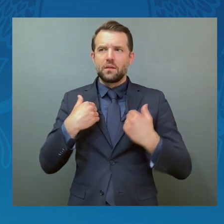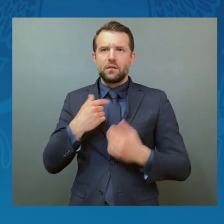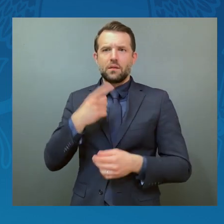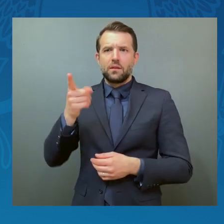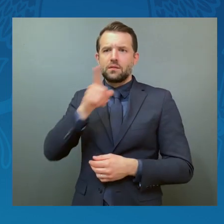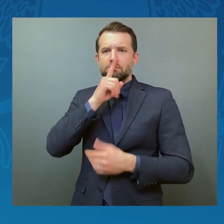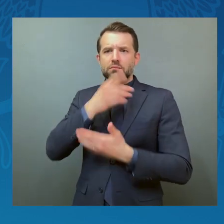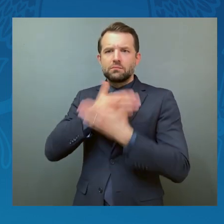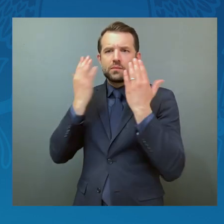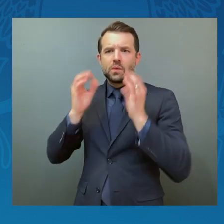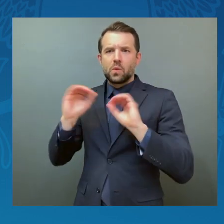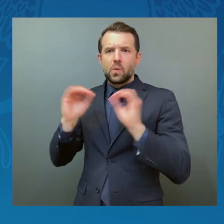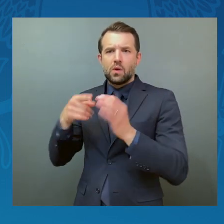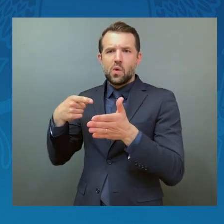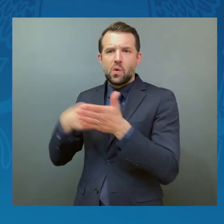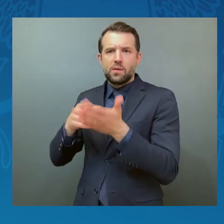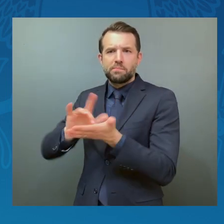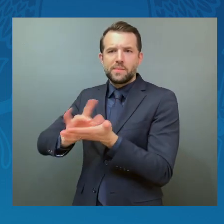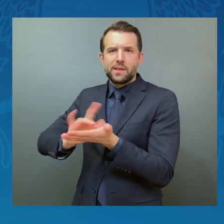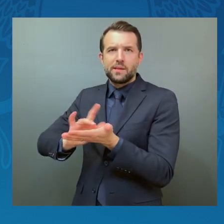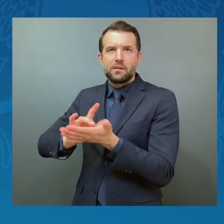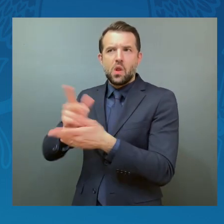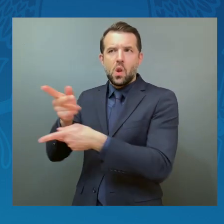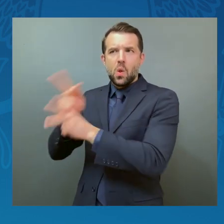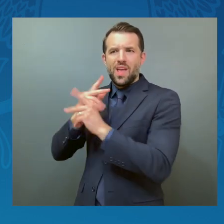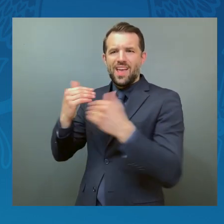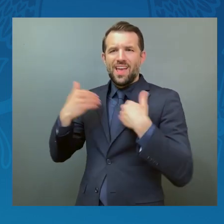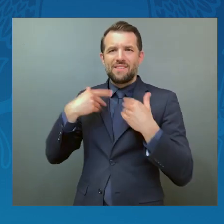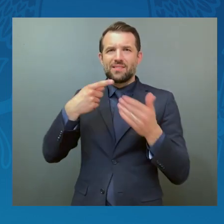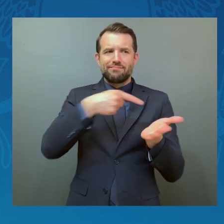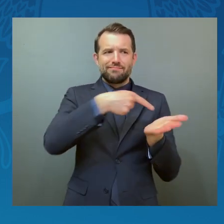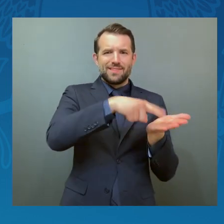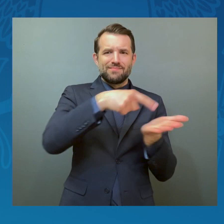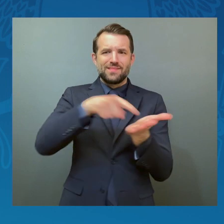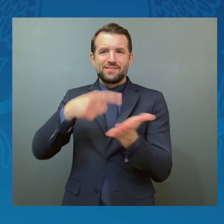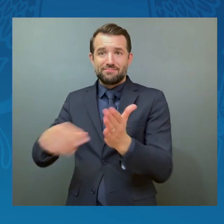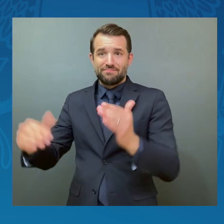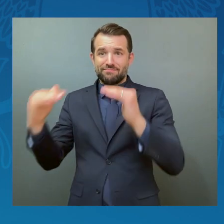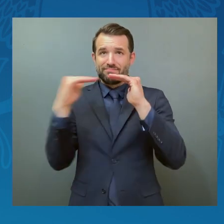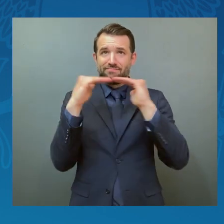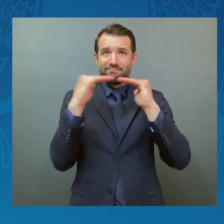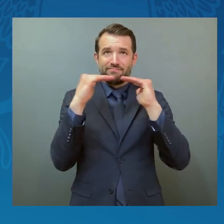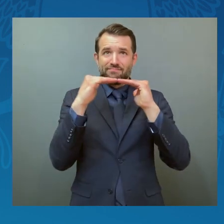it can make it much harder for a person with medical debt to buy a home, or start a business.